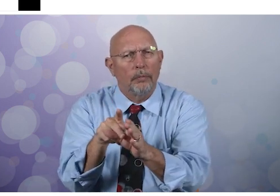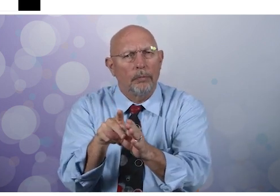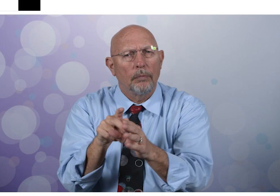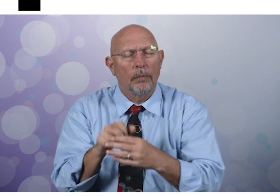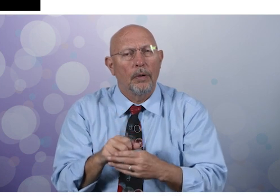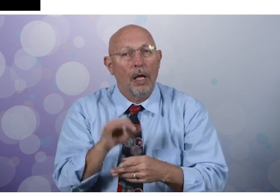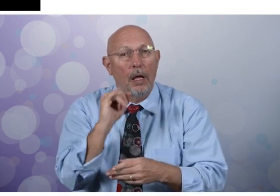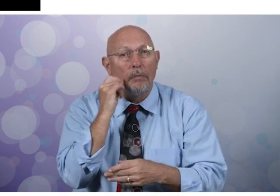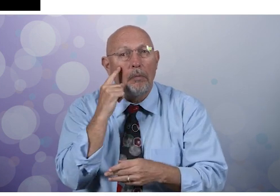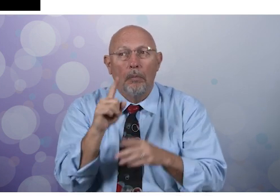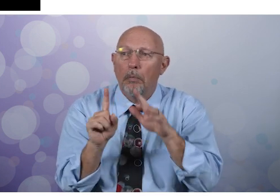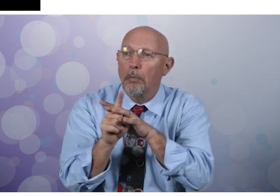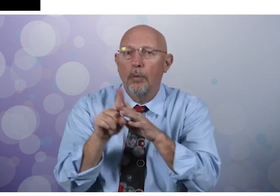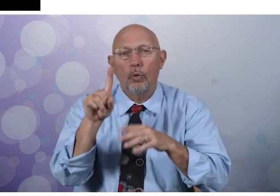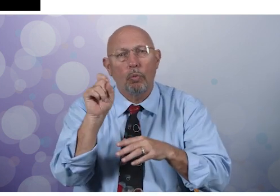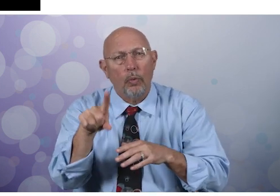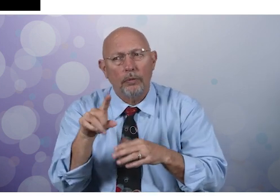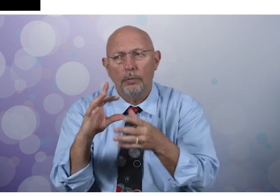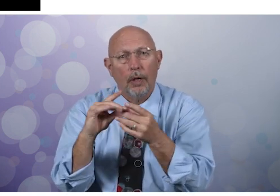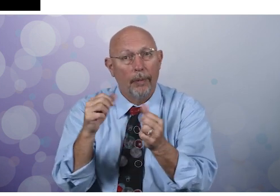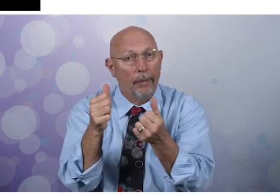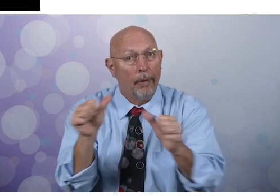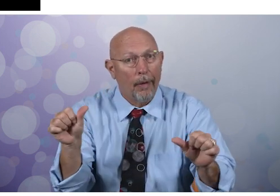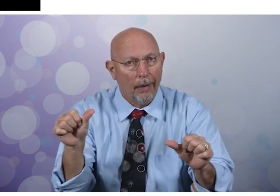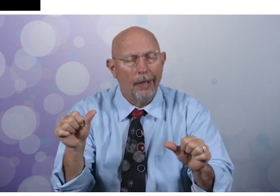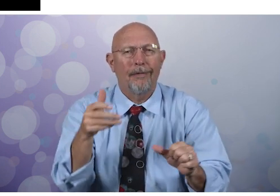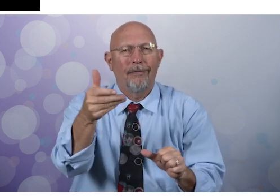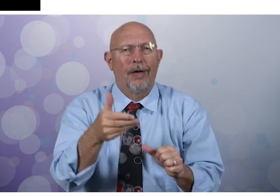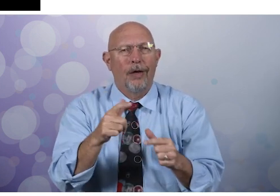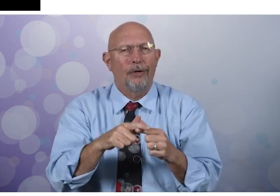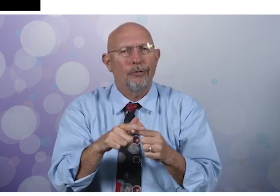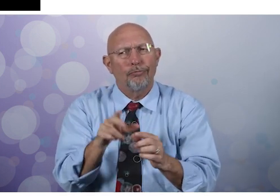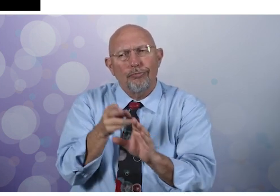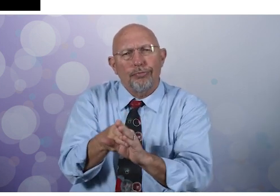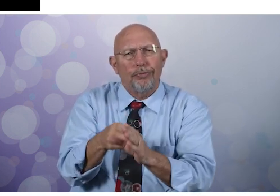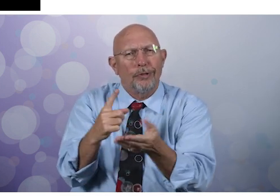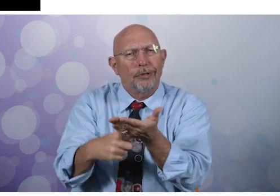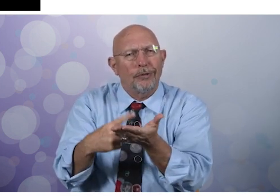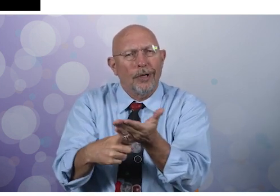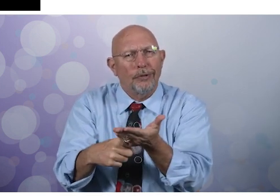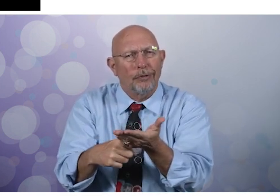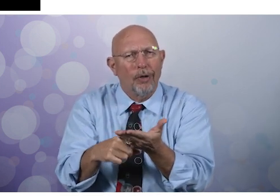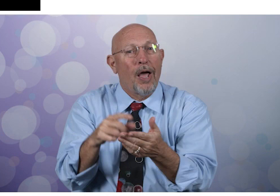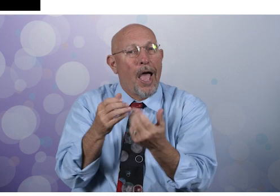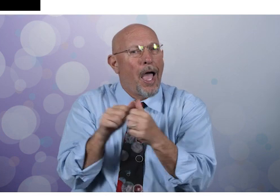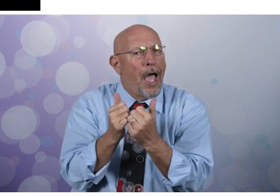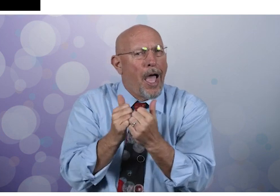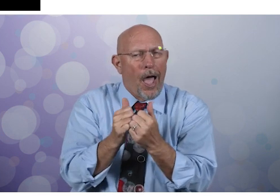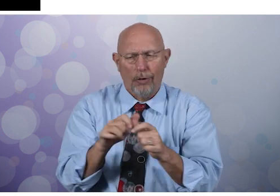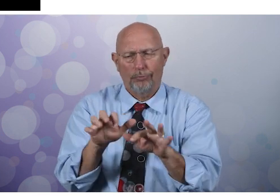If you have any questions or comments, we invite you to be part of the discussion by using the chat feature.